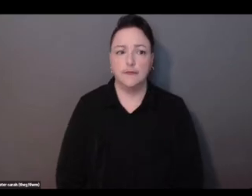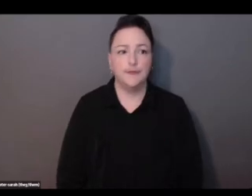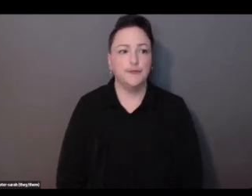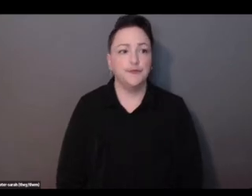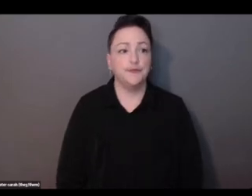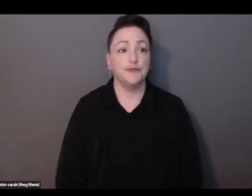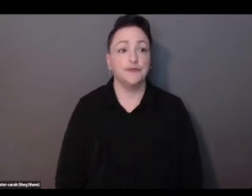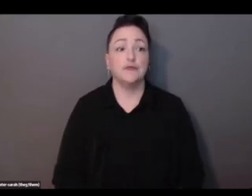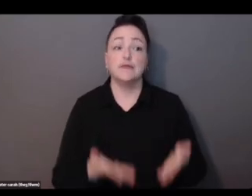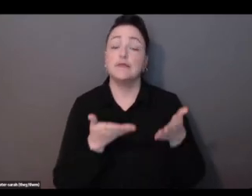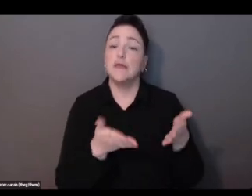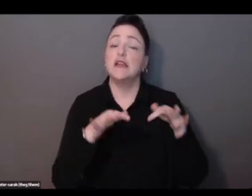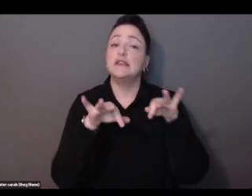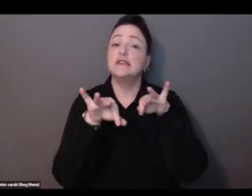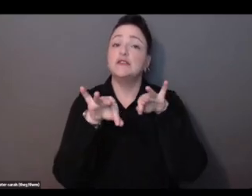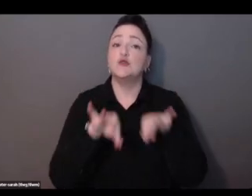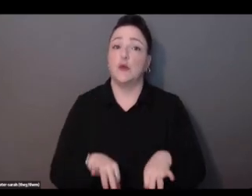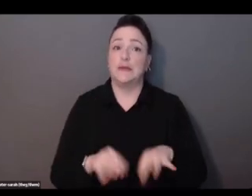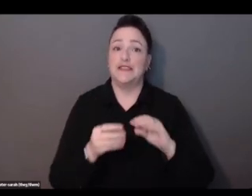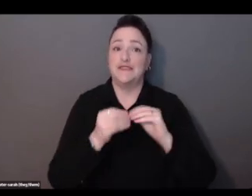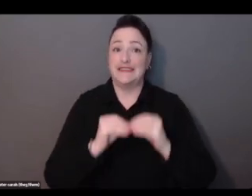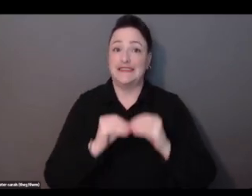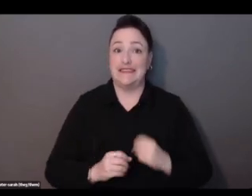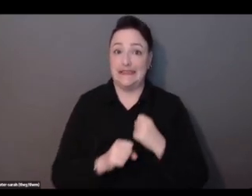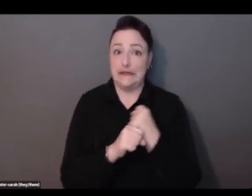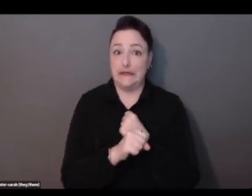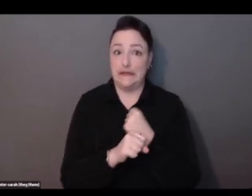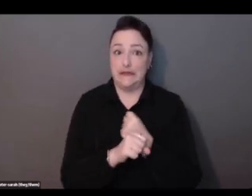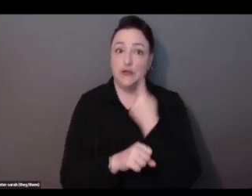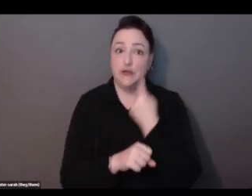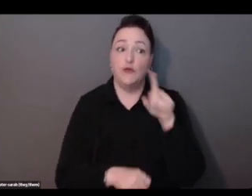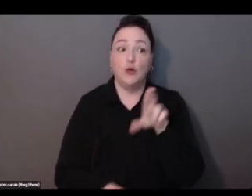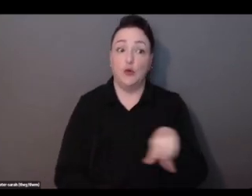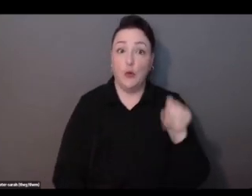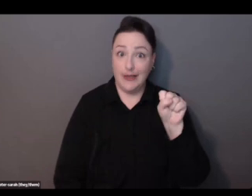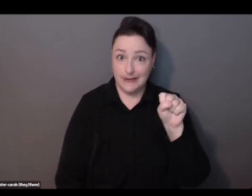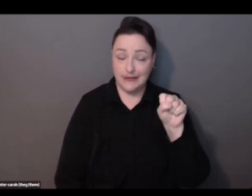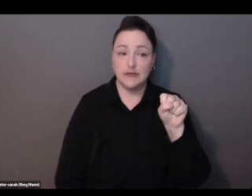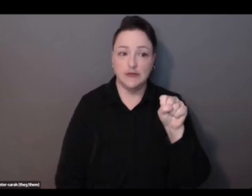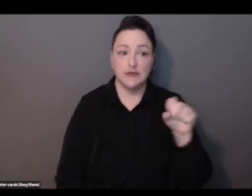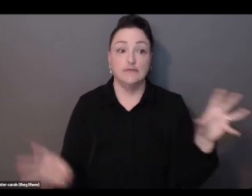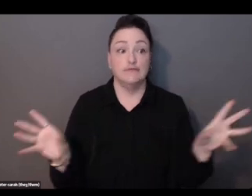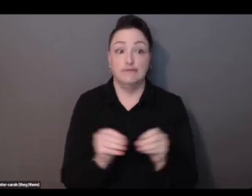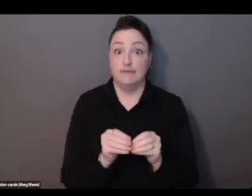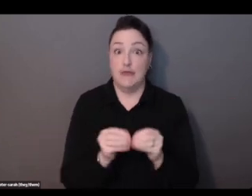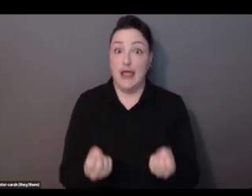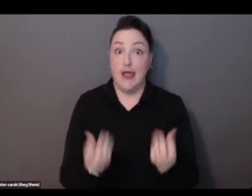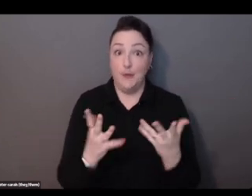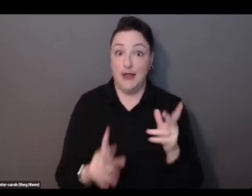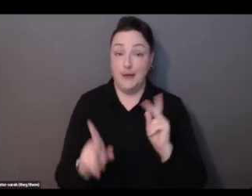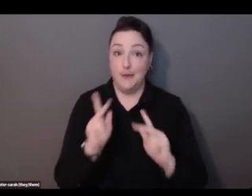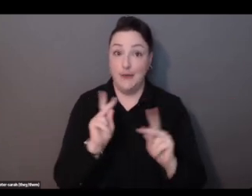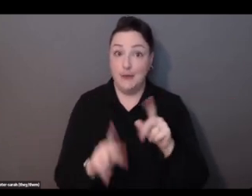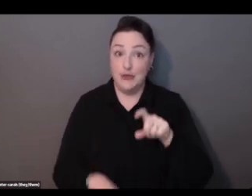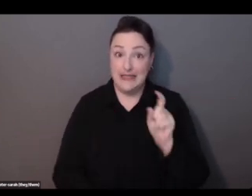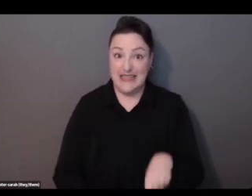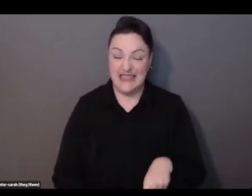for the United States heading, we can see the number of adults who need LTSS. This is that 17.6 million